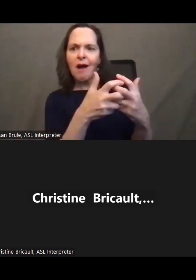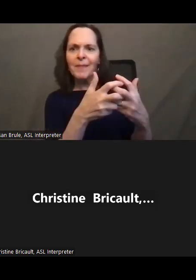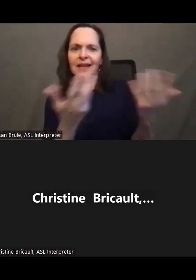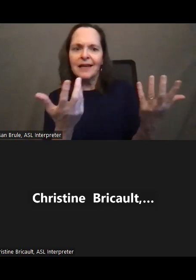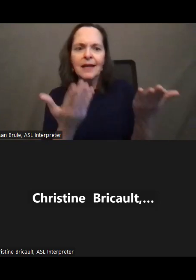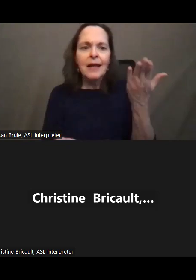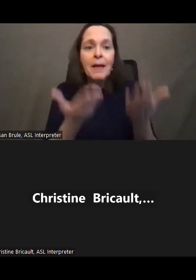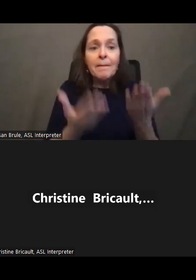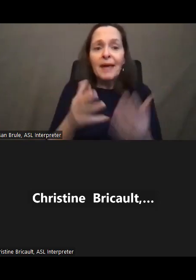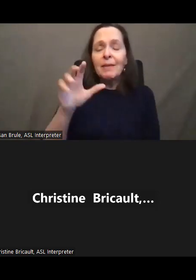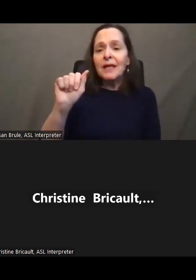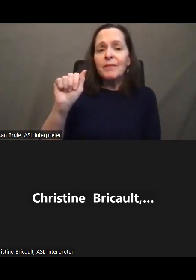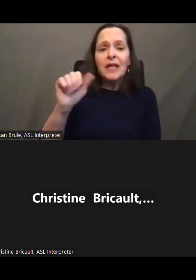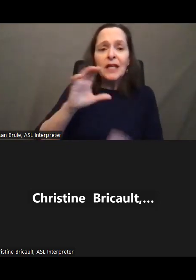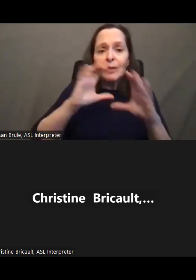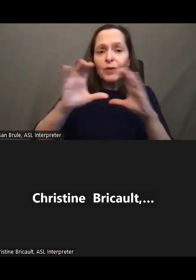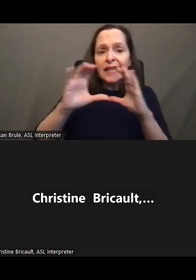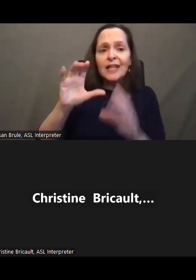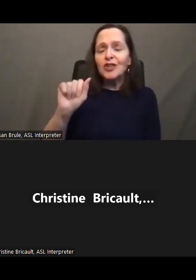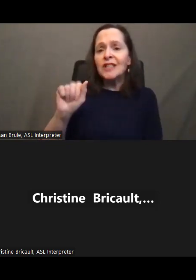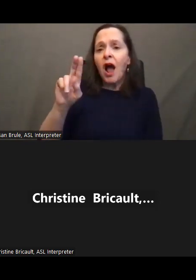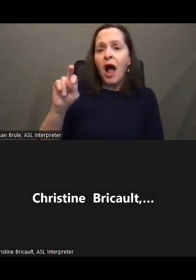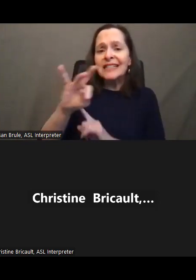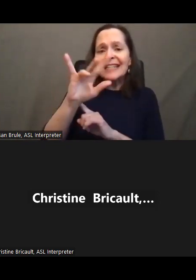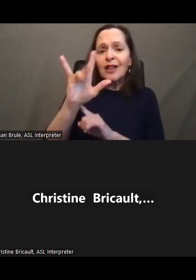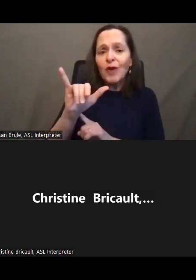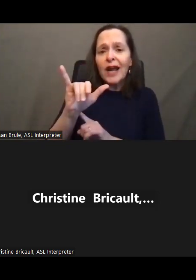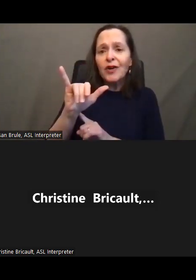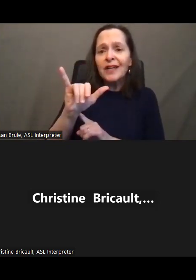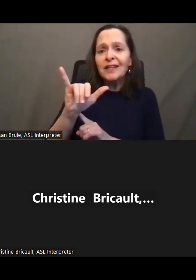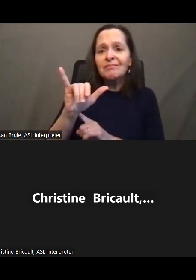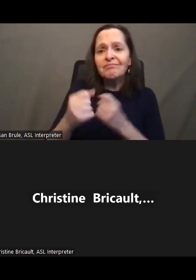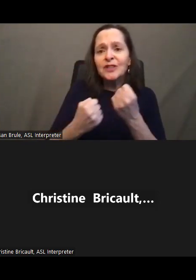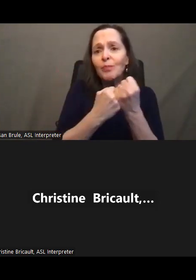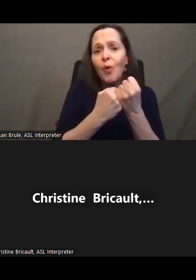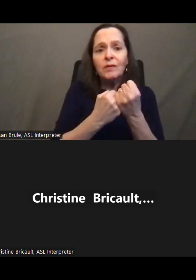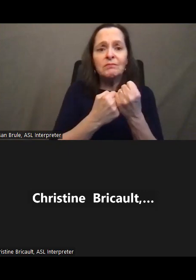So, today we have an ASL interpreter, two ASL interpreters here,